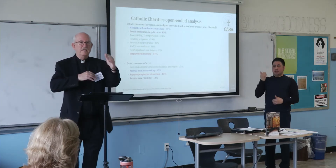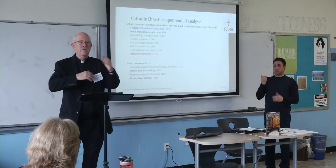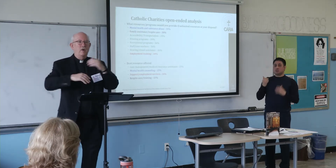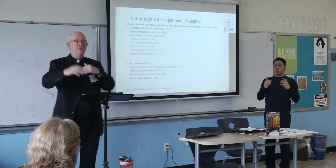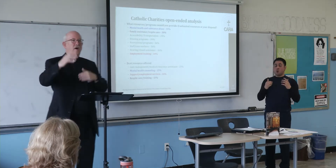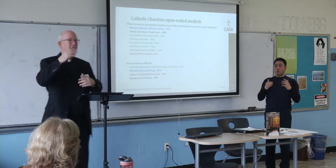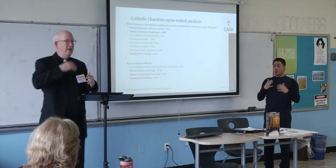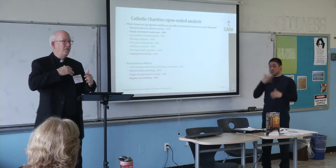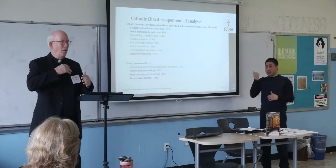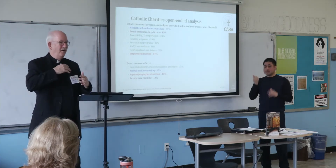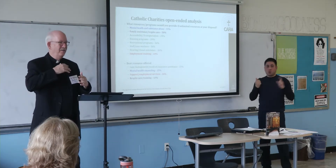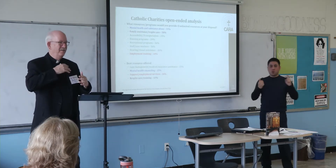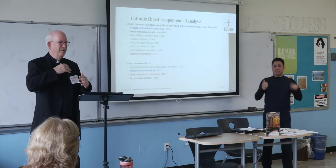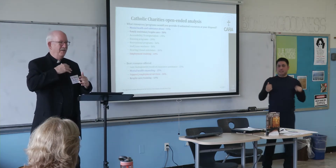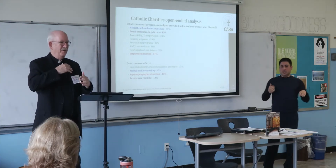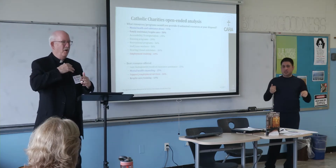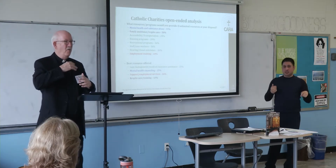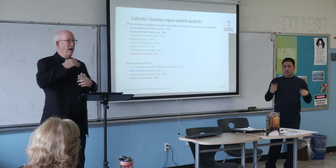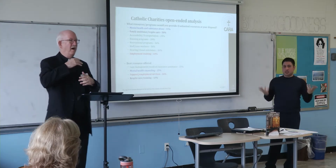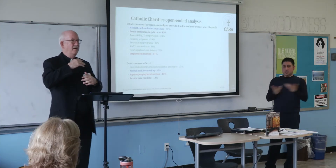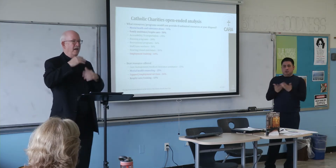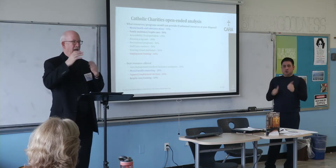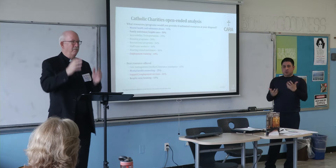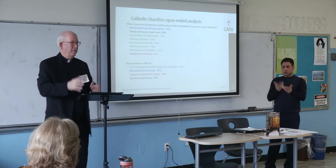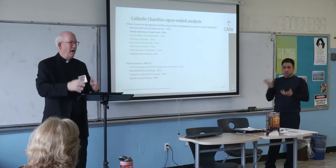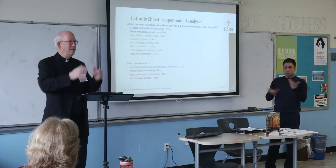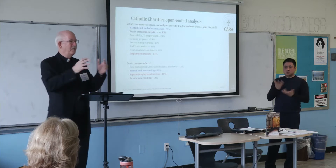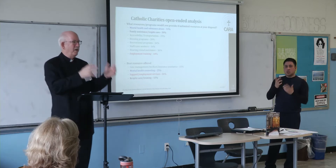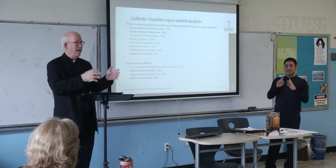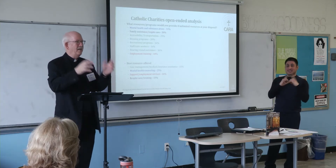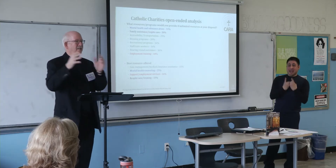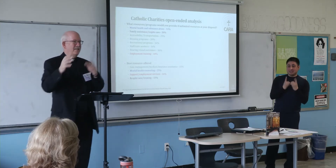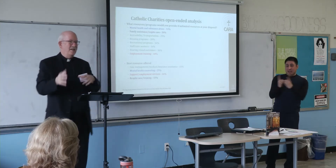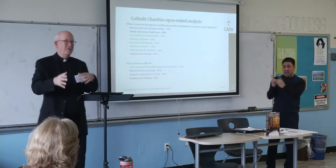and what we find needs for," you know, again diocese by diocese, Catholic